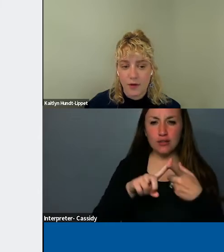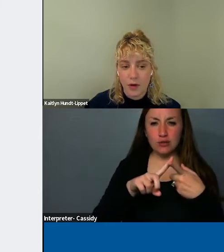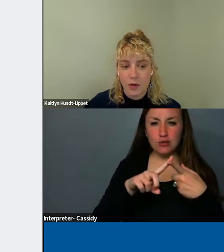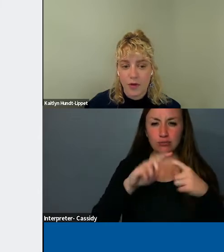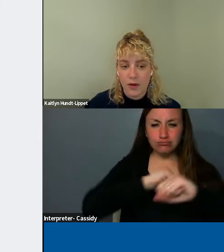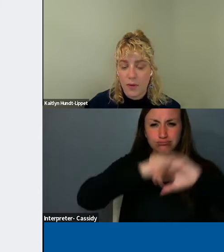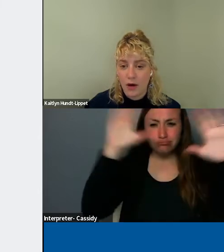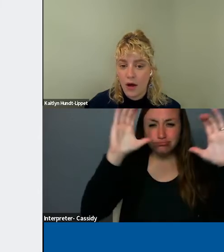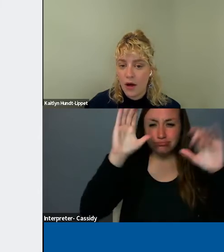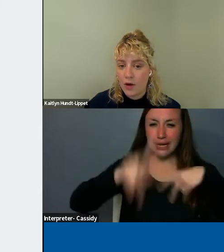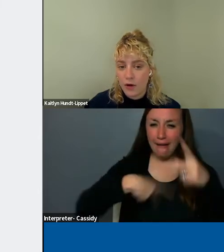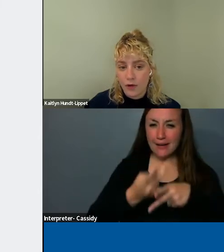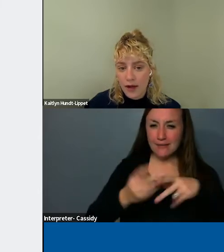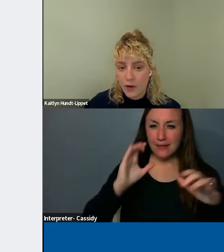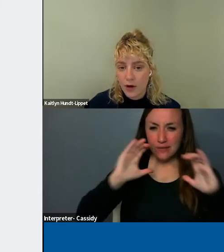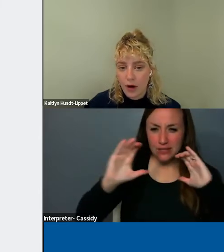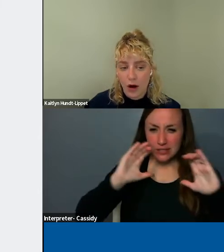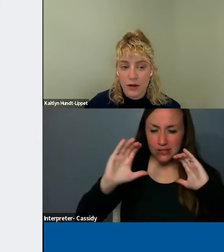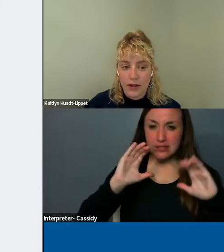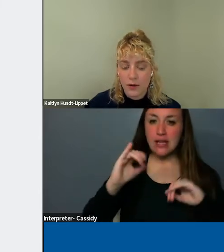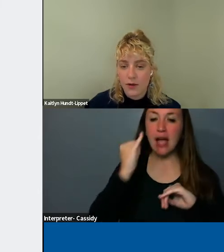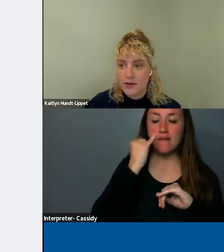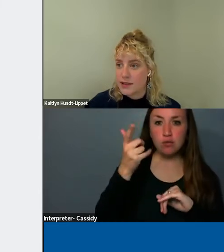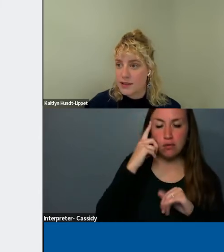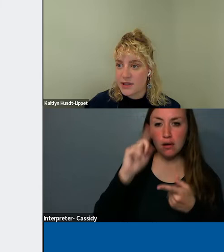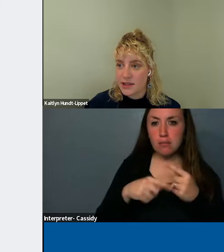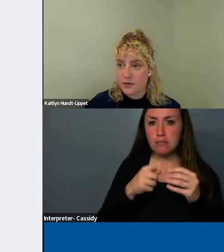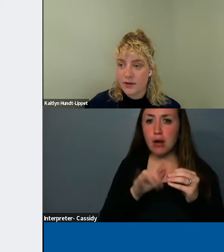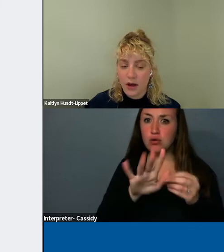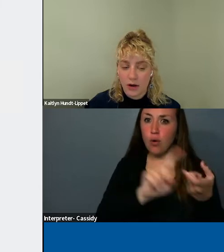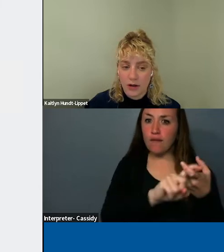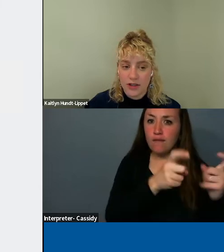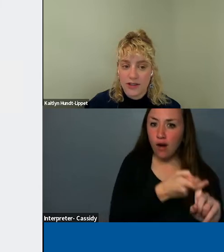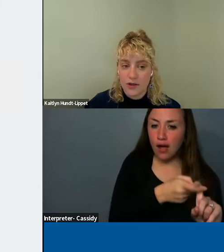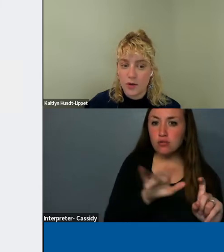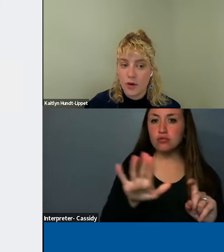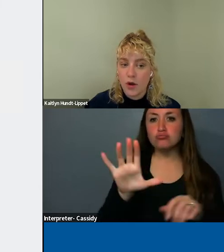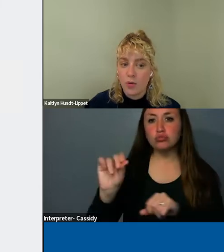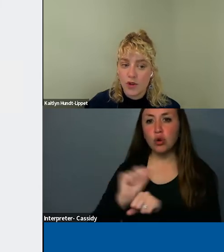and if you think about your friend or your colleague who uses the same assistive technology as you,